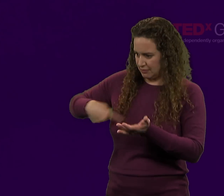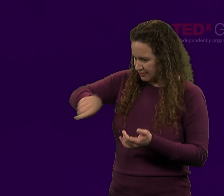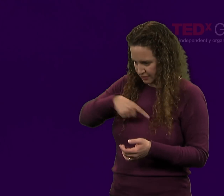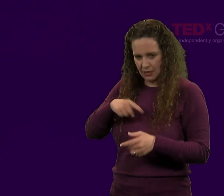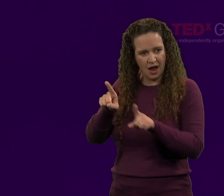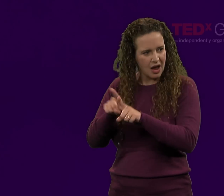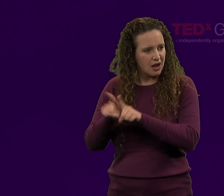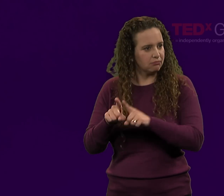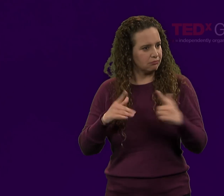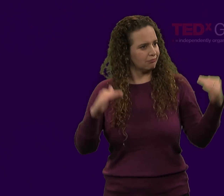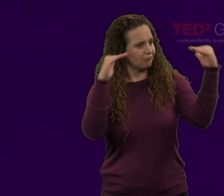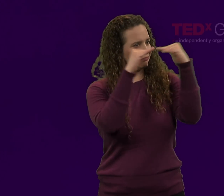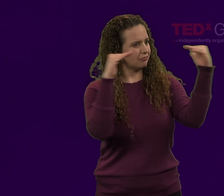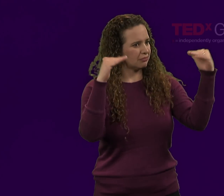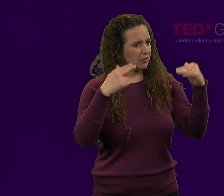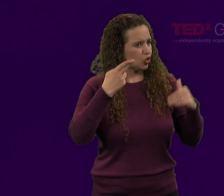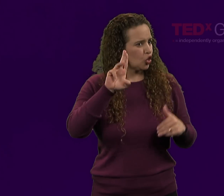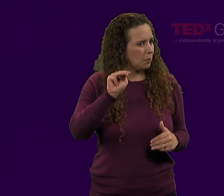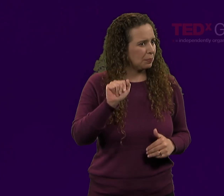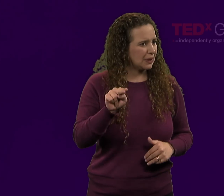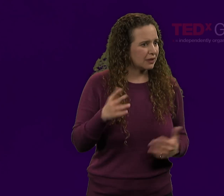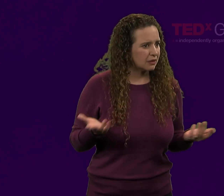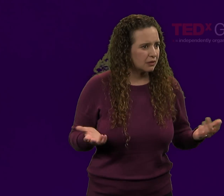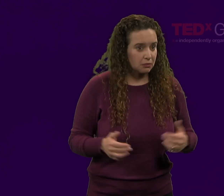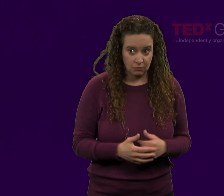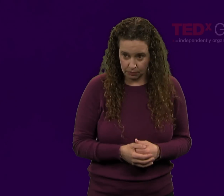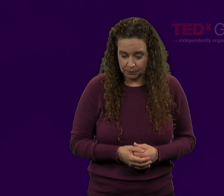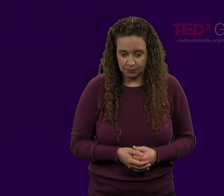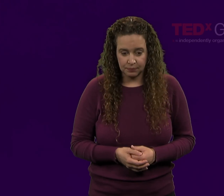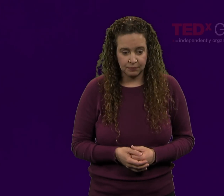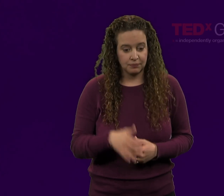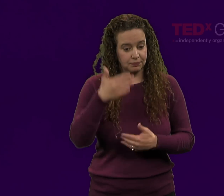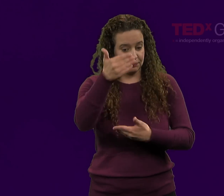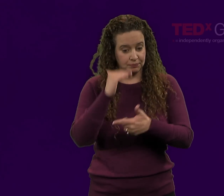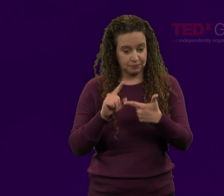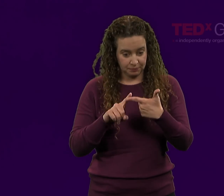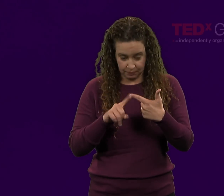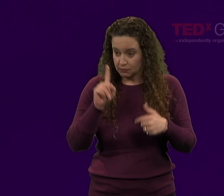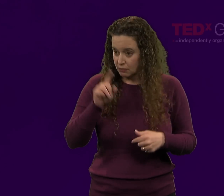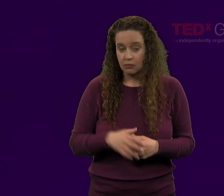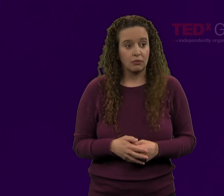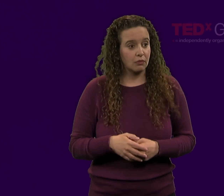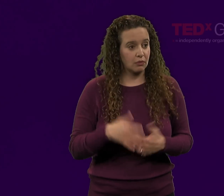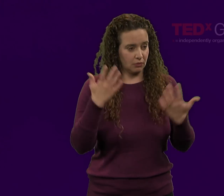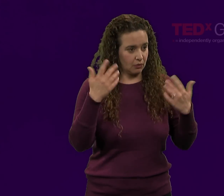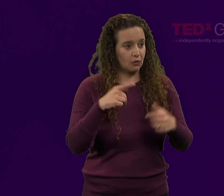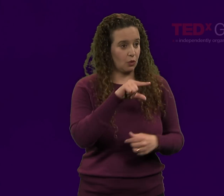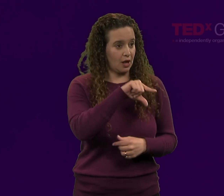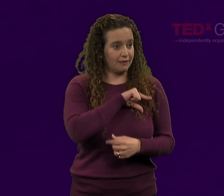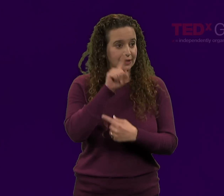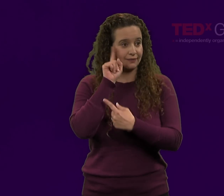And help people better understand how much we are all alike as human beings. Now let's look at deaf education.